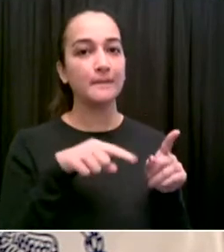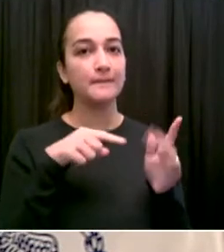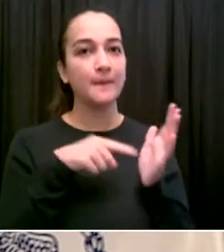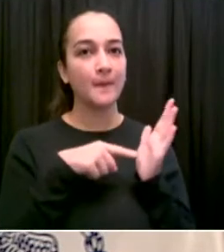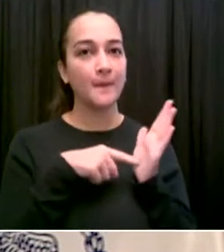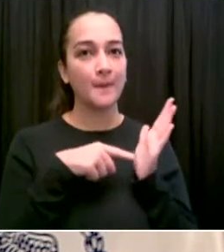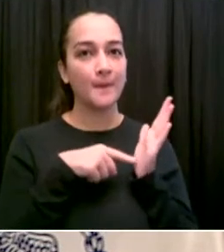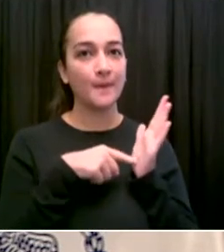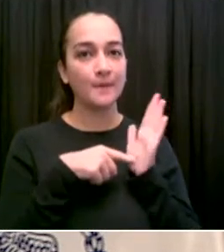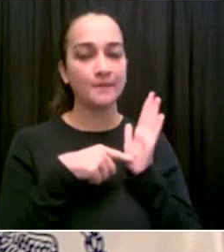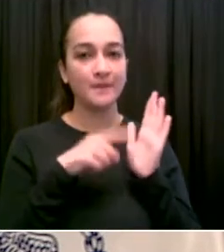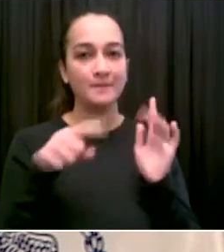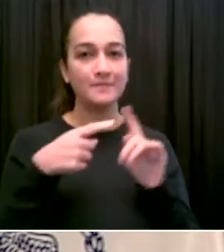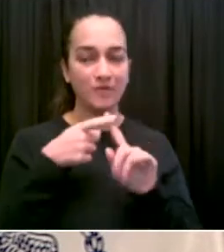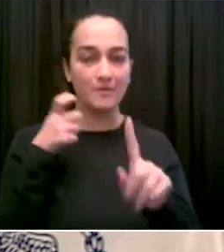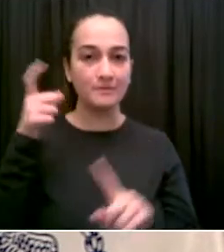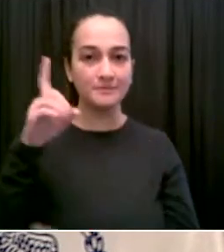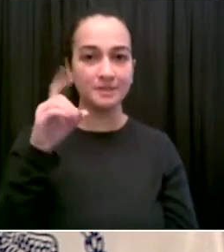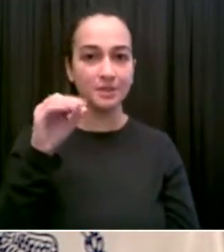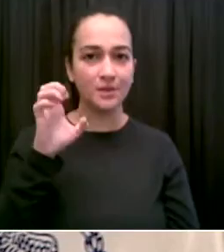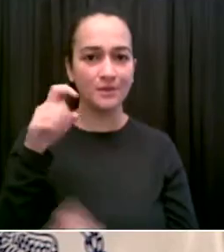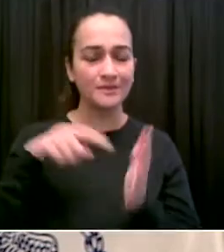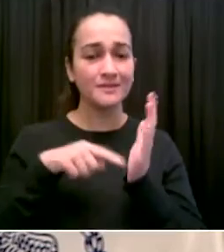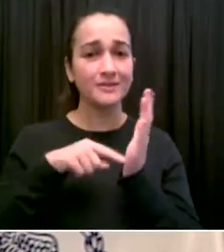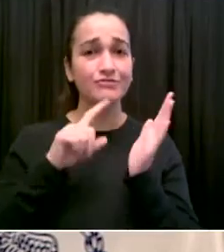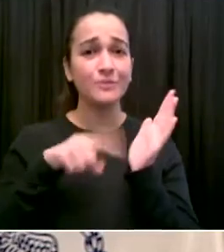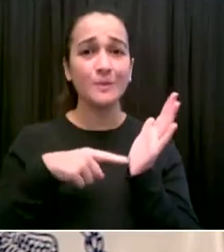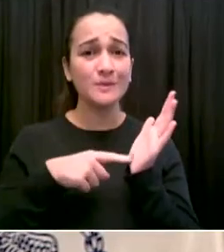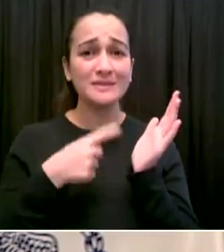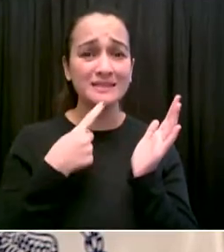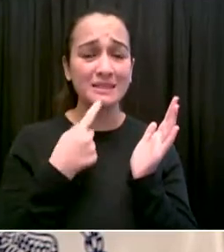ABOUT THE CLASSROOM CLOSUREWS E